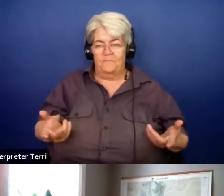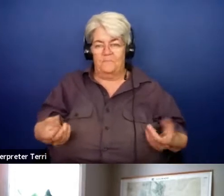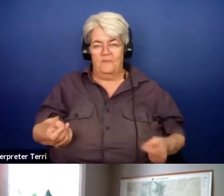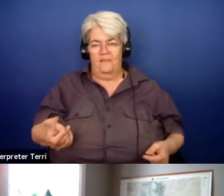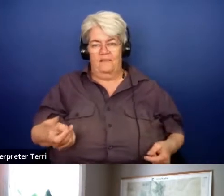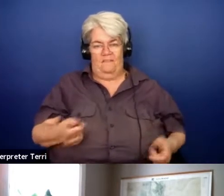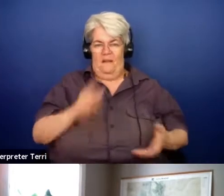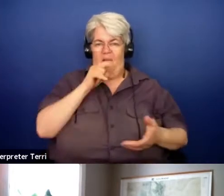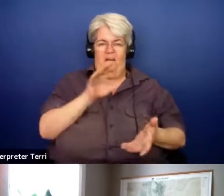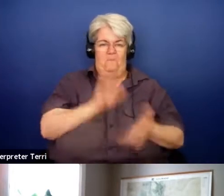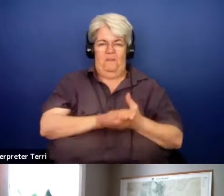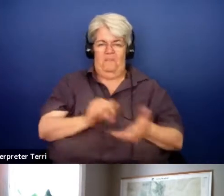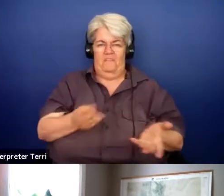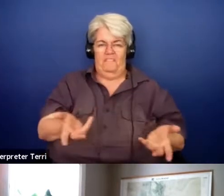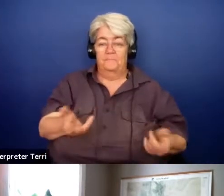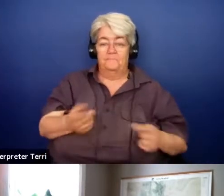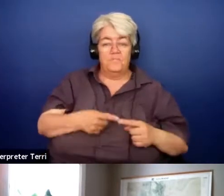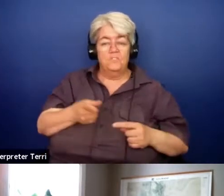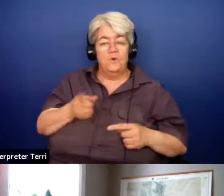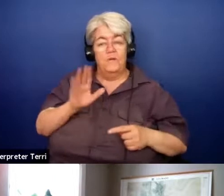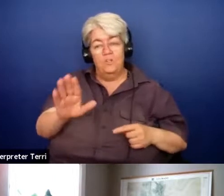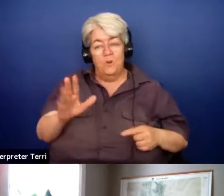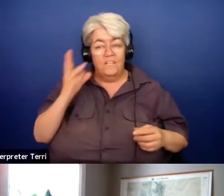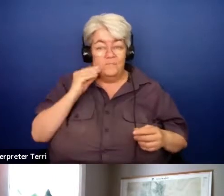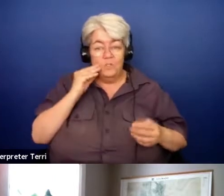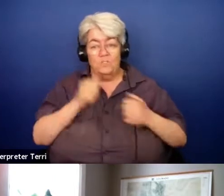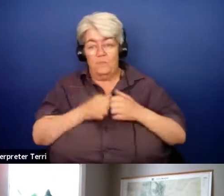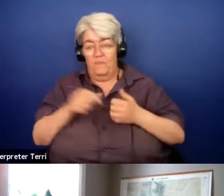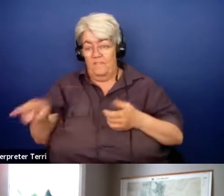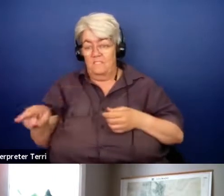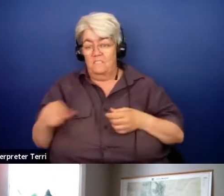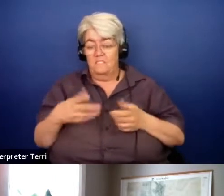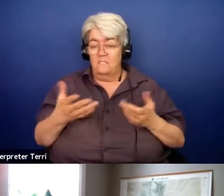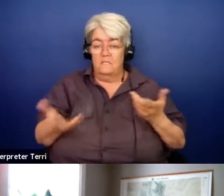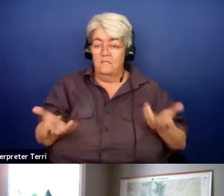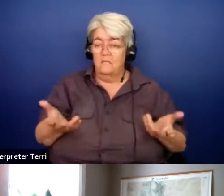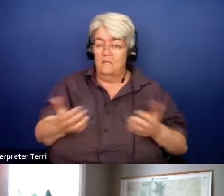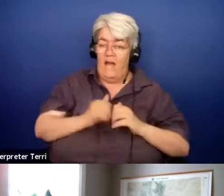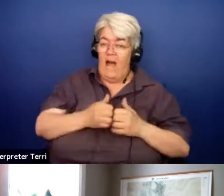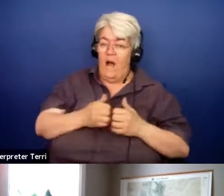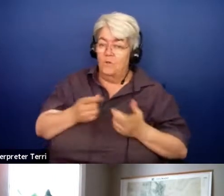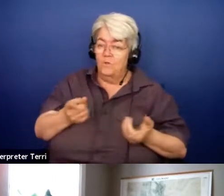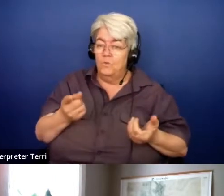It feels like it is almost unbelievable. Just in thinking it work, how do you get the buy-in